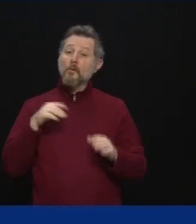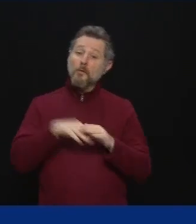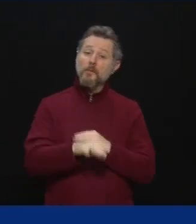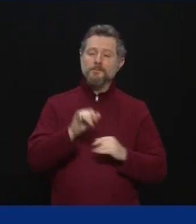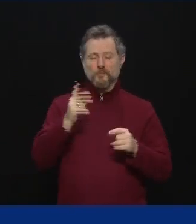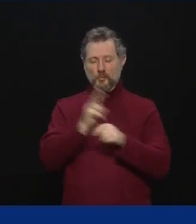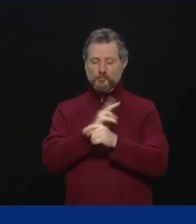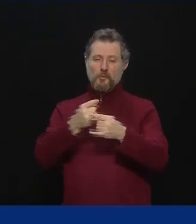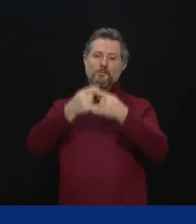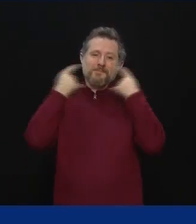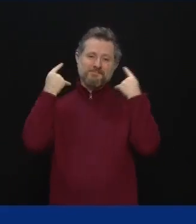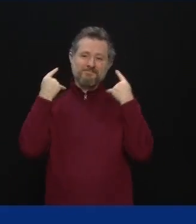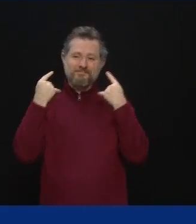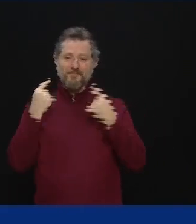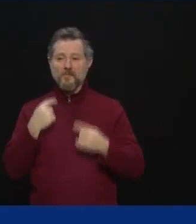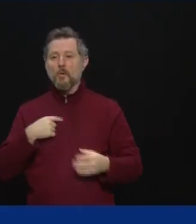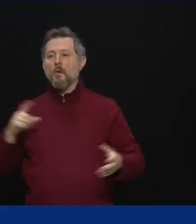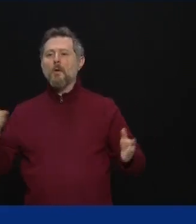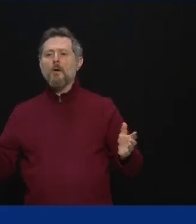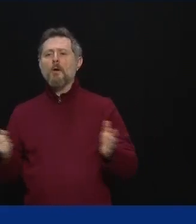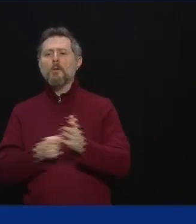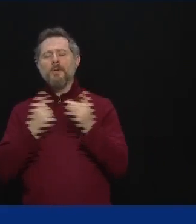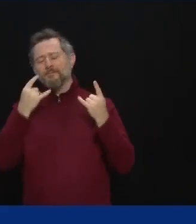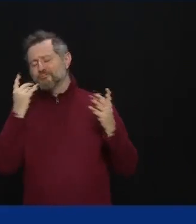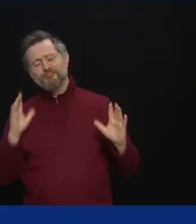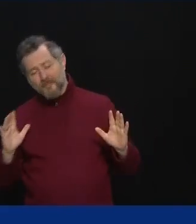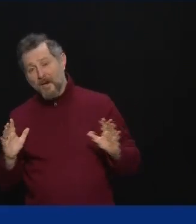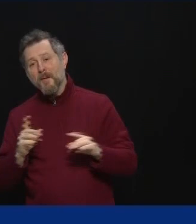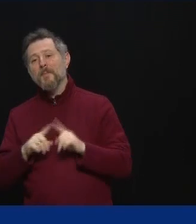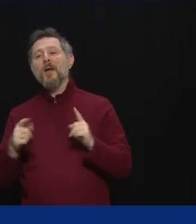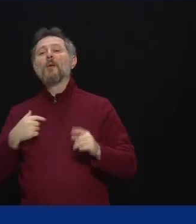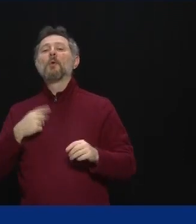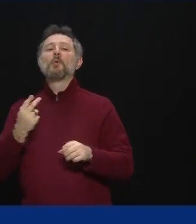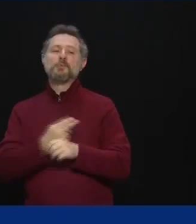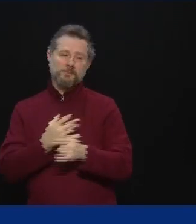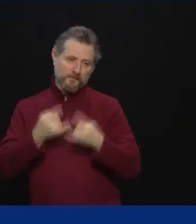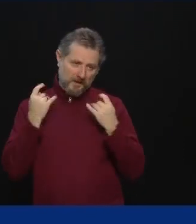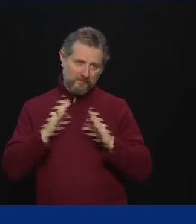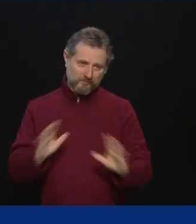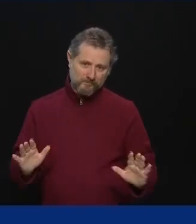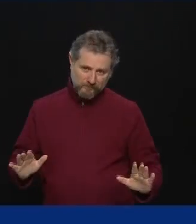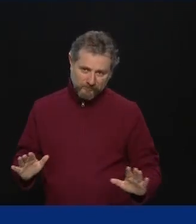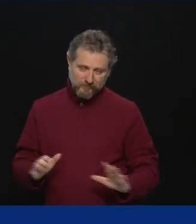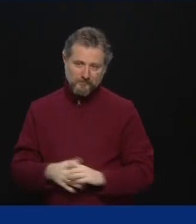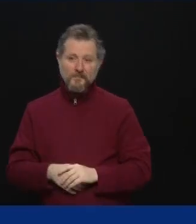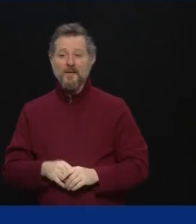VISITORS, PLEASE, BE VACCINATED OR BOOSTED AND BOOSTED, AND KEEP YOUR MASK ON. WE'RE NOT MANDATING IT BUT